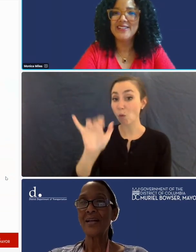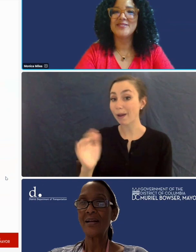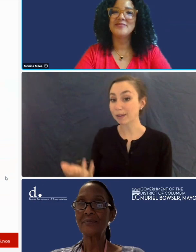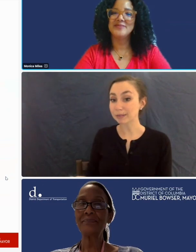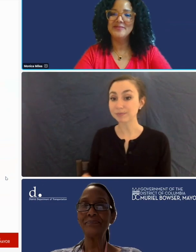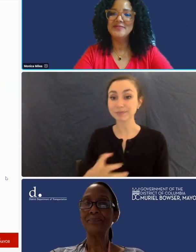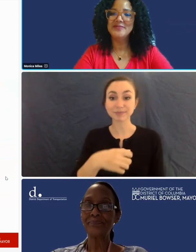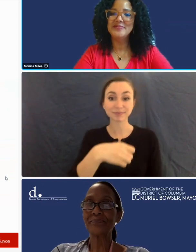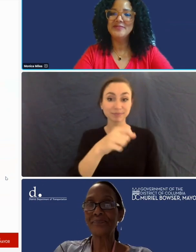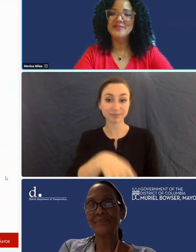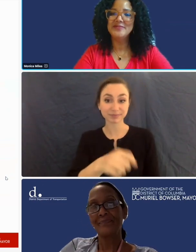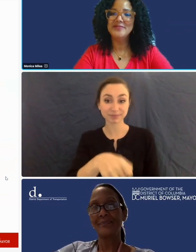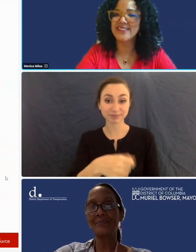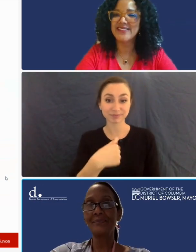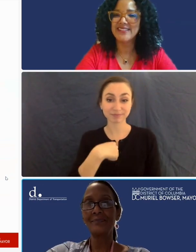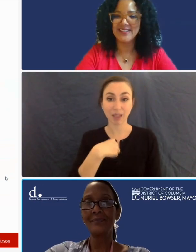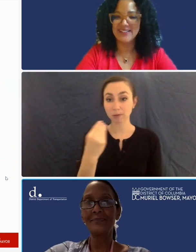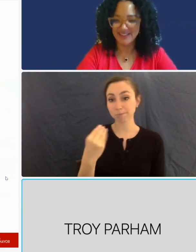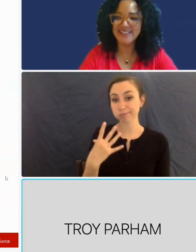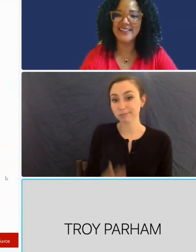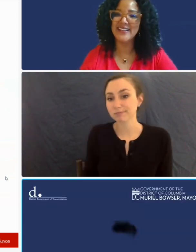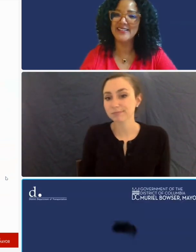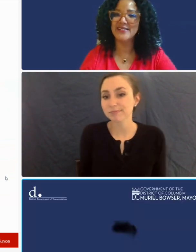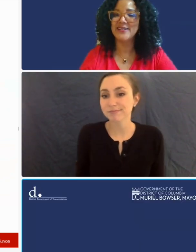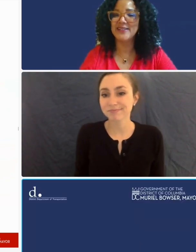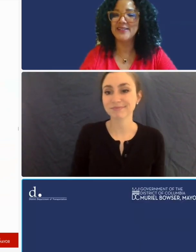let me come on camera uh good afternoon everyone